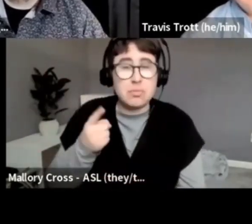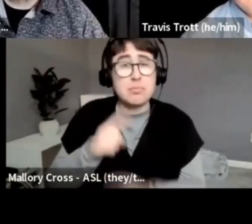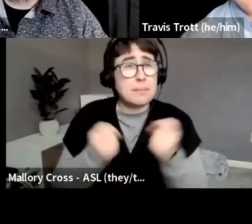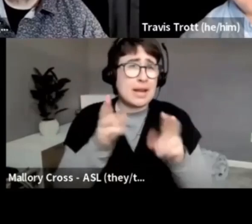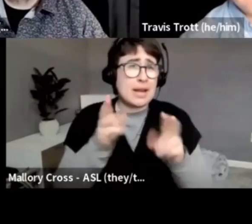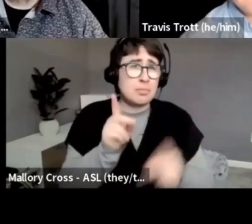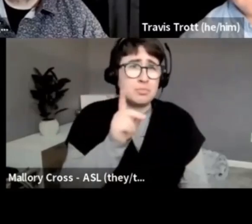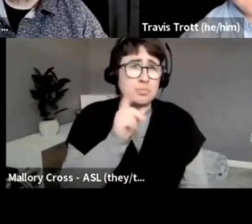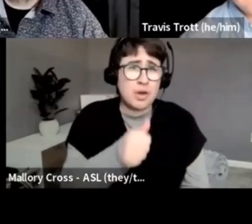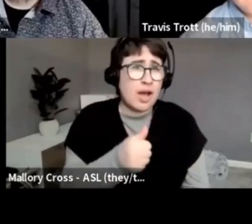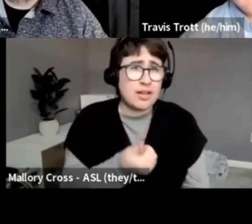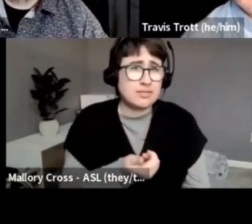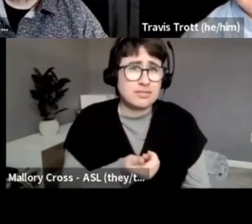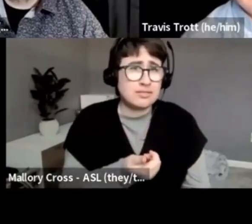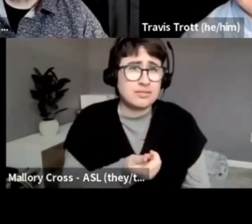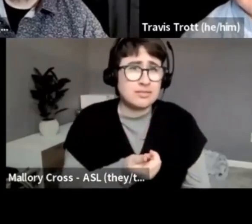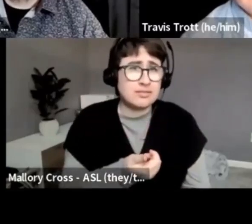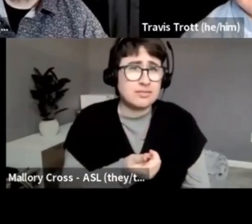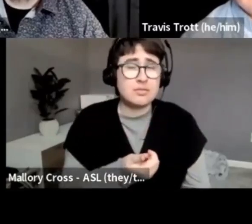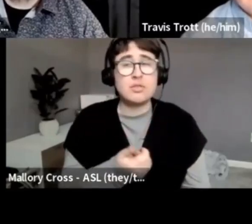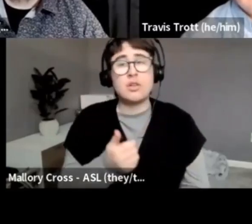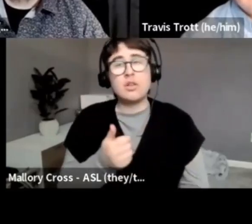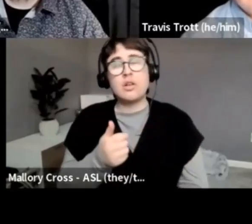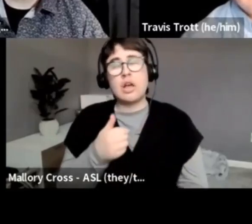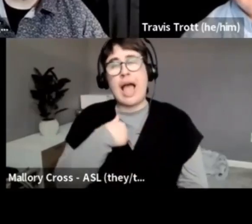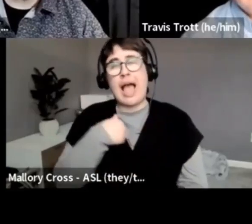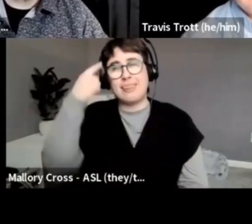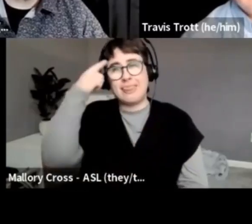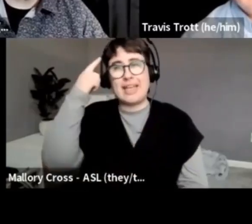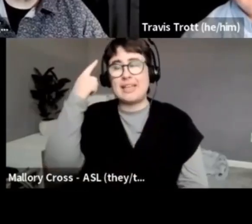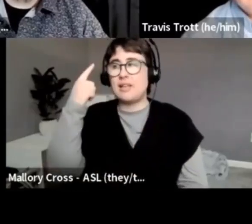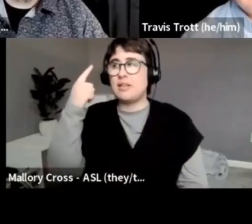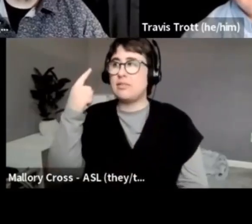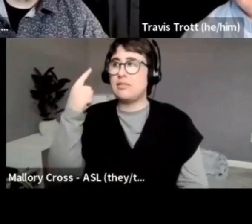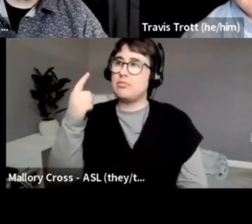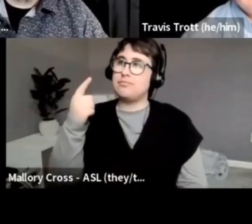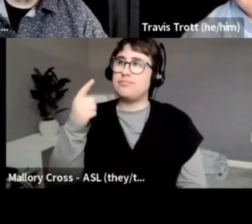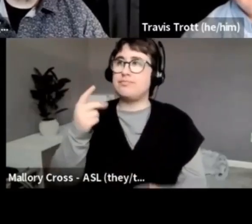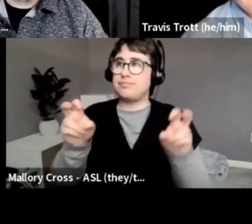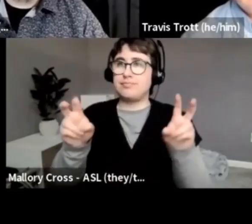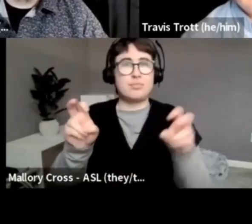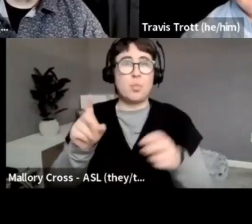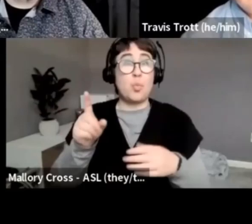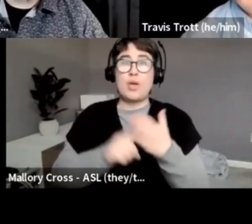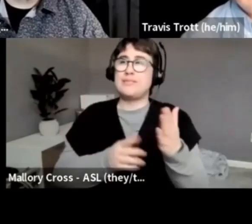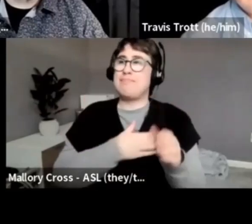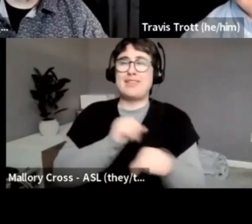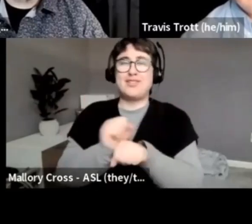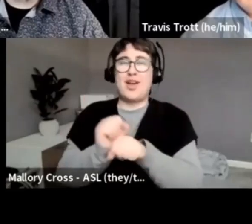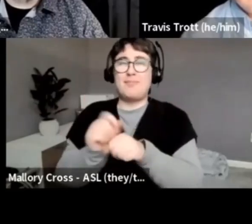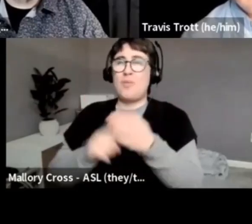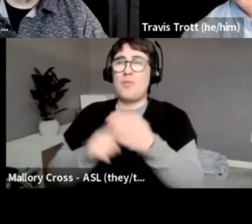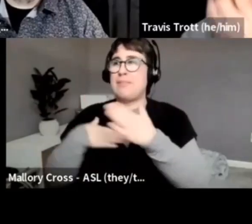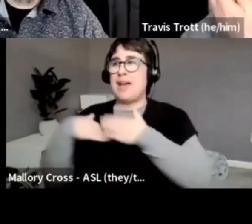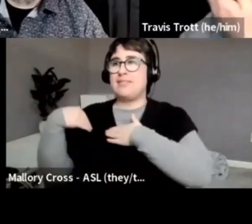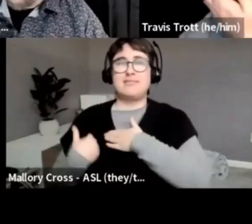And so I guess it kind of gets back to this, like what do I see as being my job aside from doing therapy?